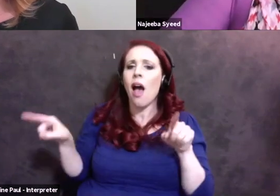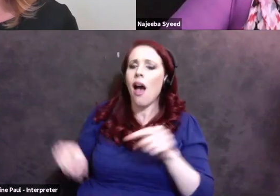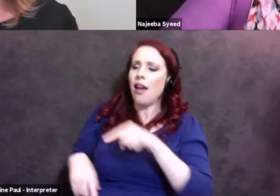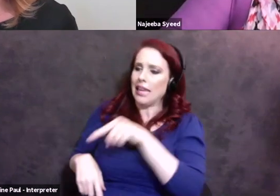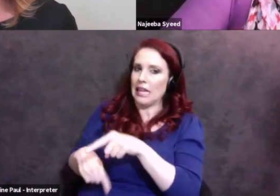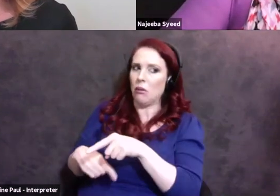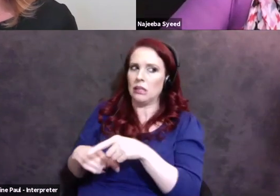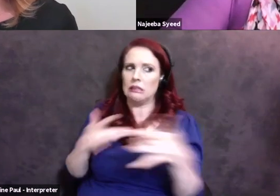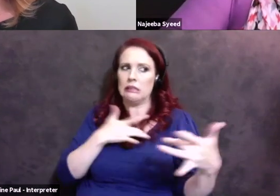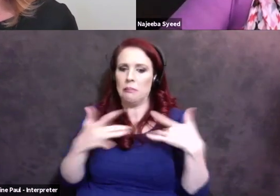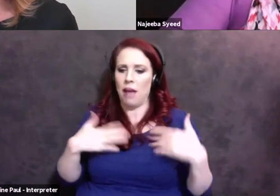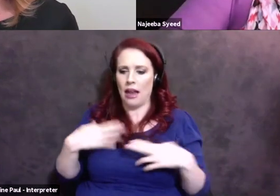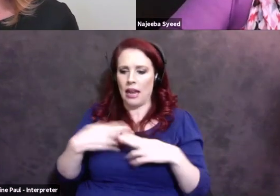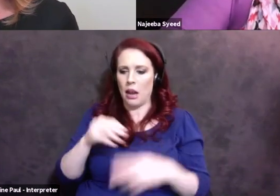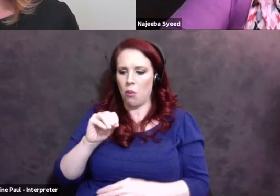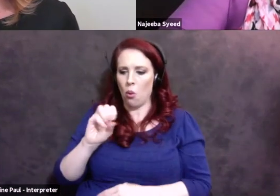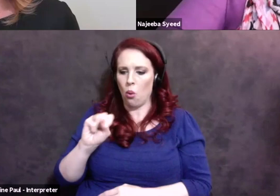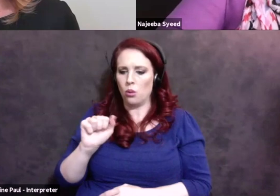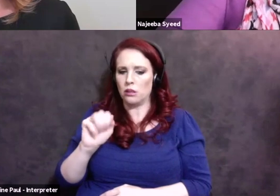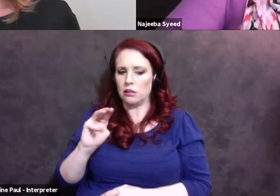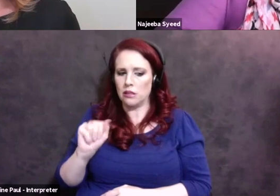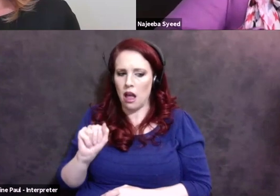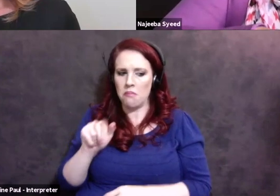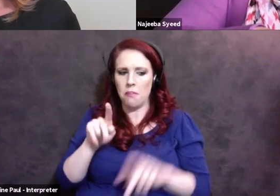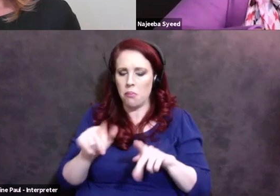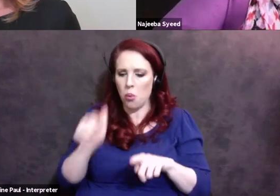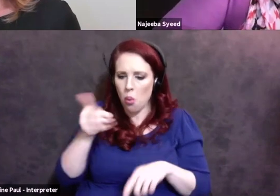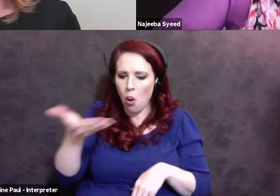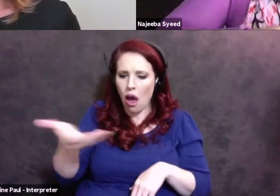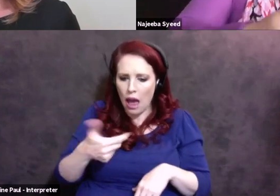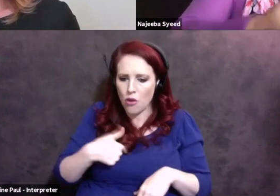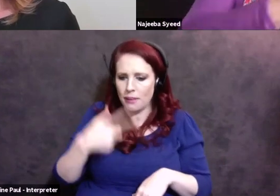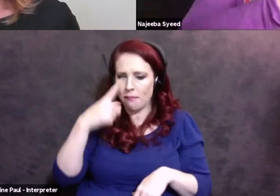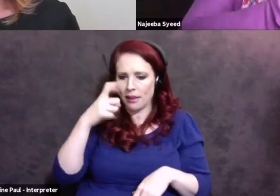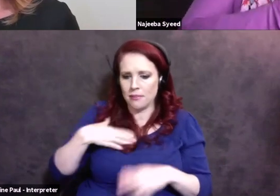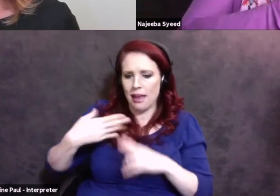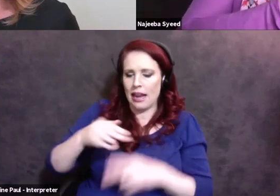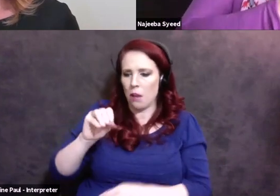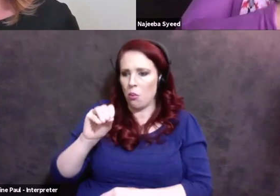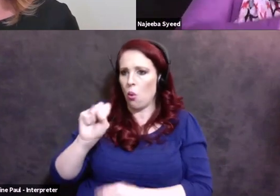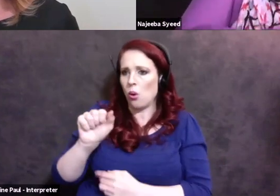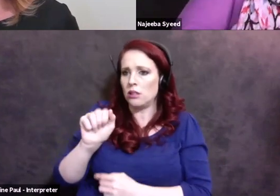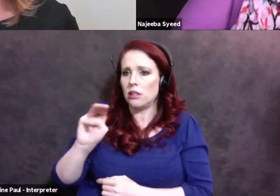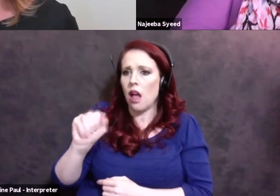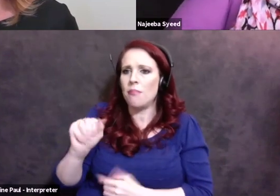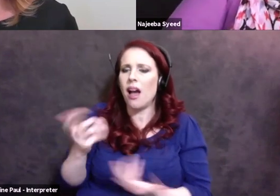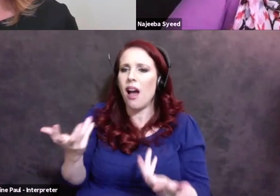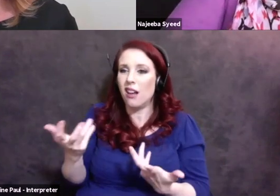and getting hired without bias or bias against him, so the bias can begin before you are hired and get into the door.